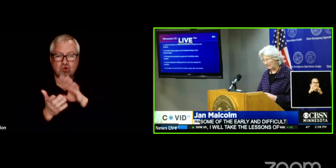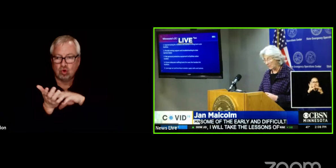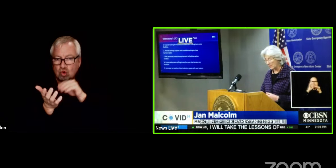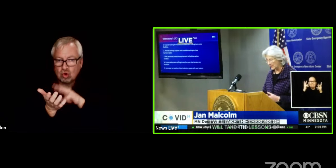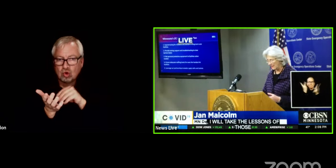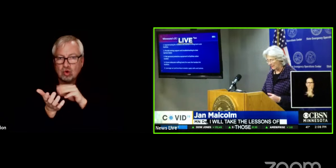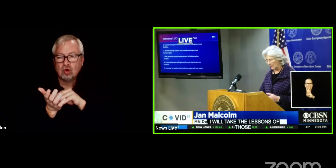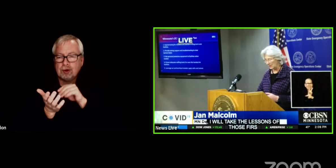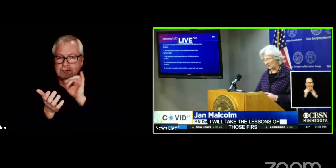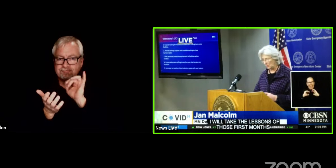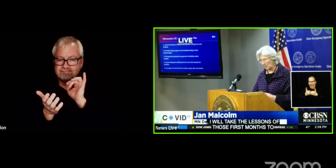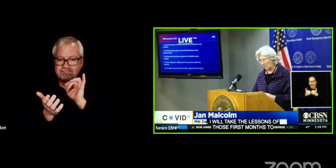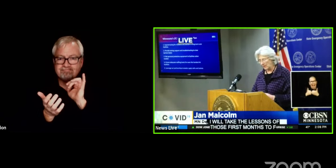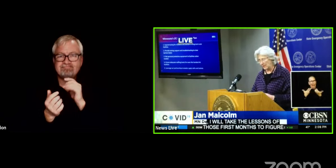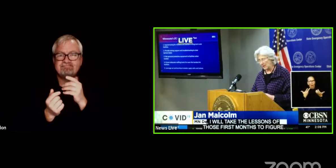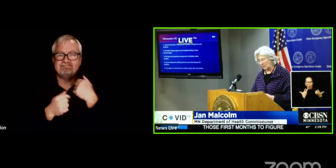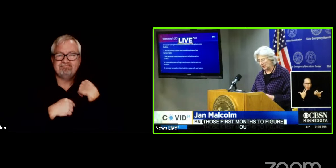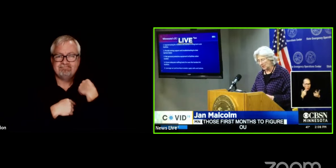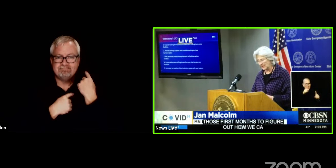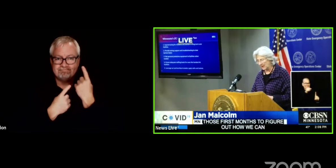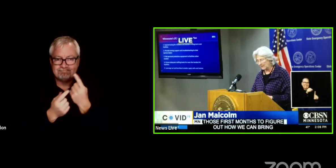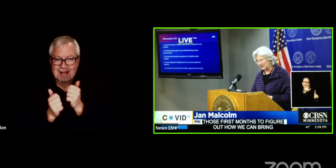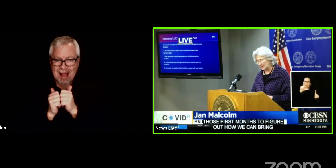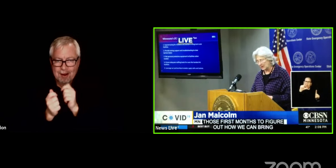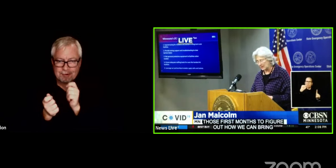FOCUSED EFFORT TO WORK WITH OUR LONG-TERM CARE FACILITIES.